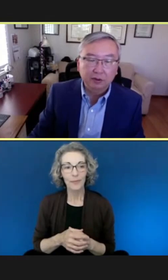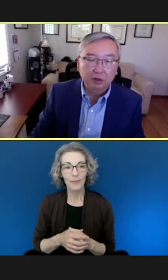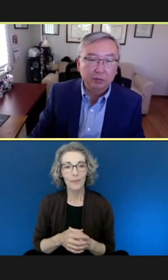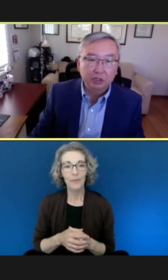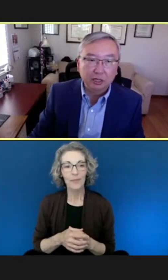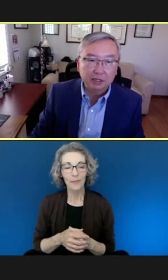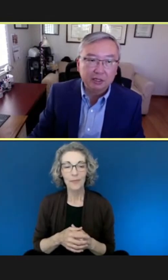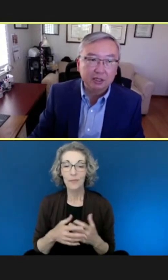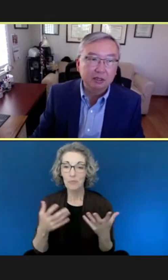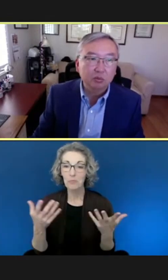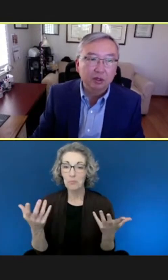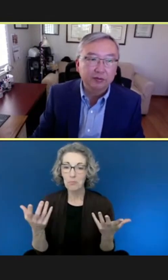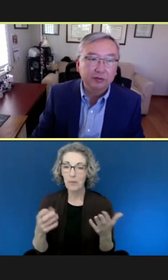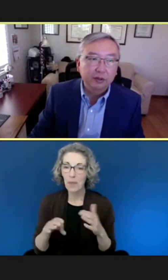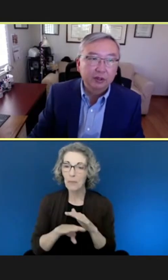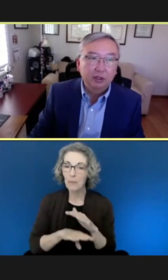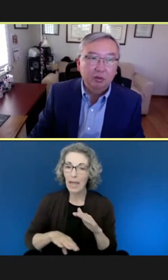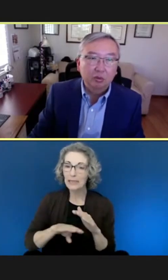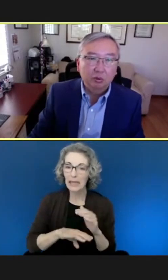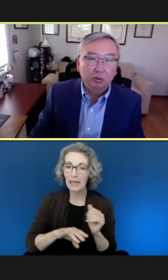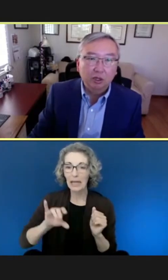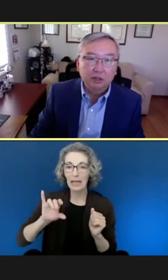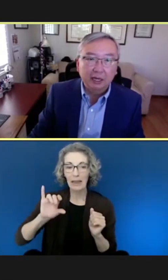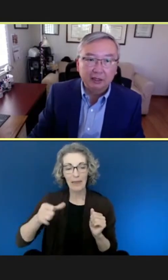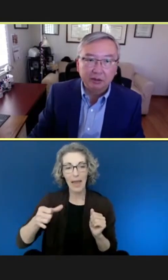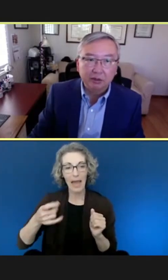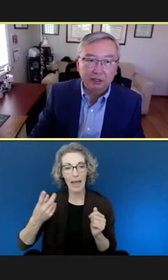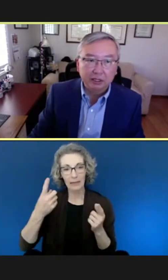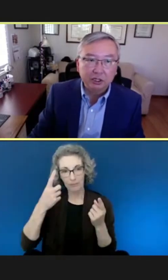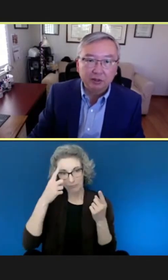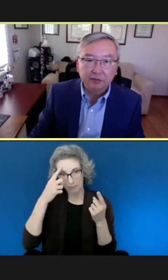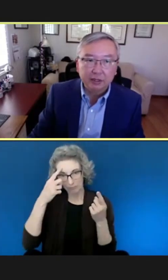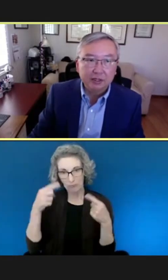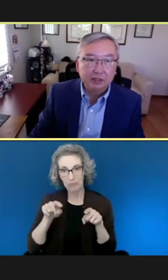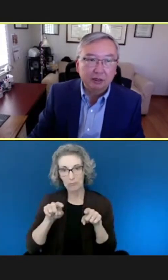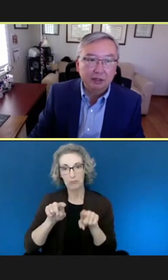with what the ideal initiative is.